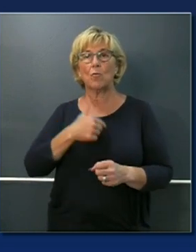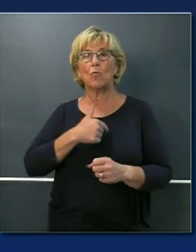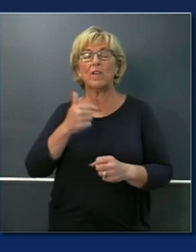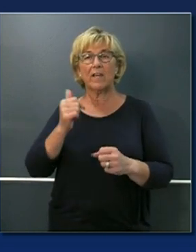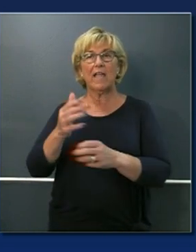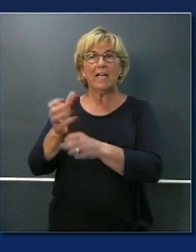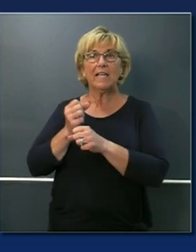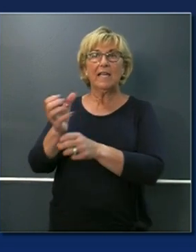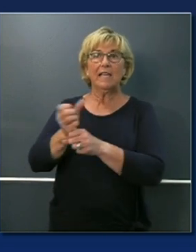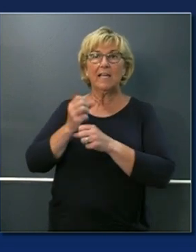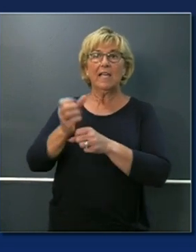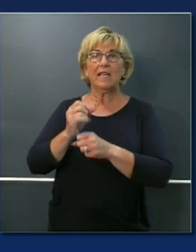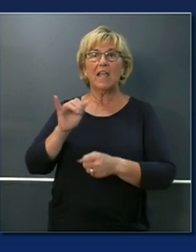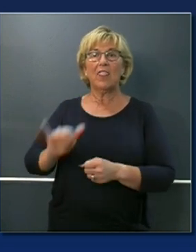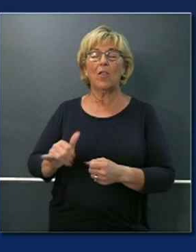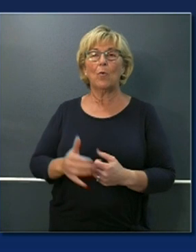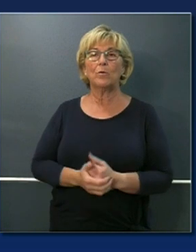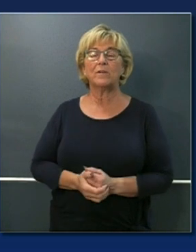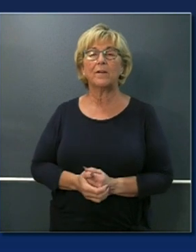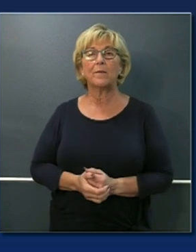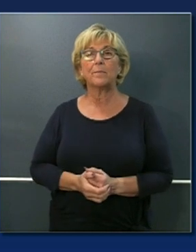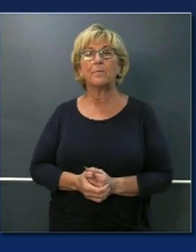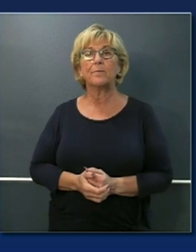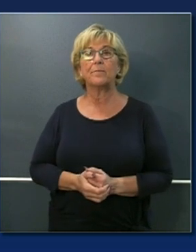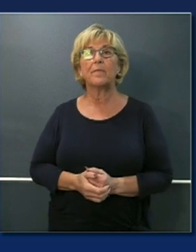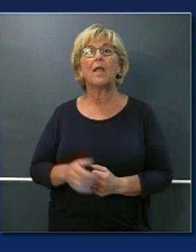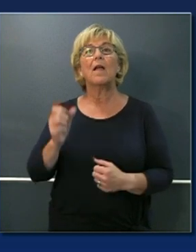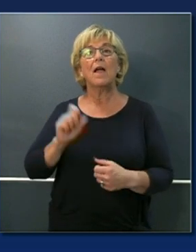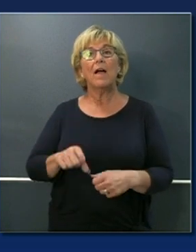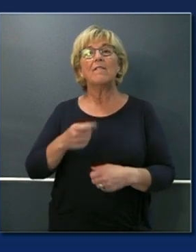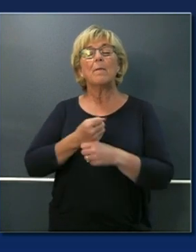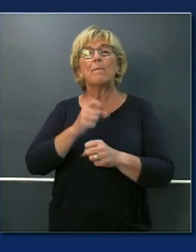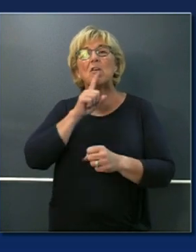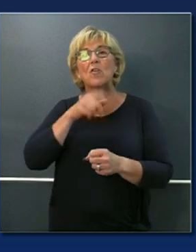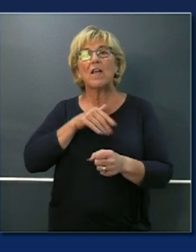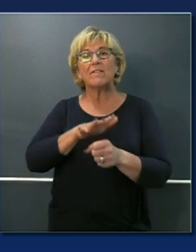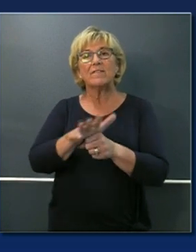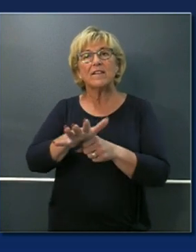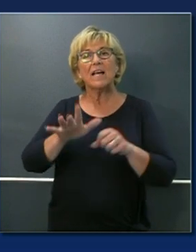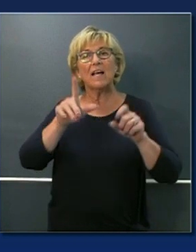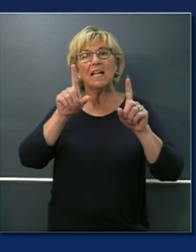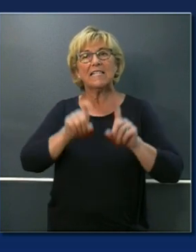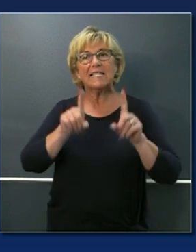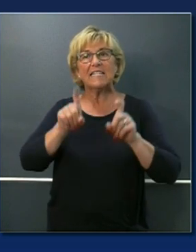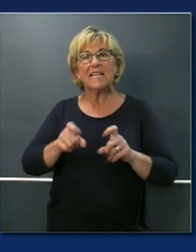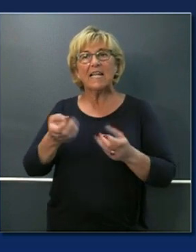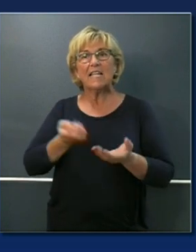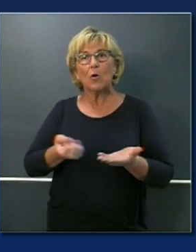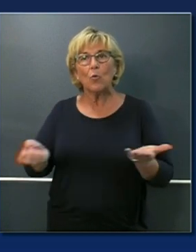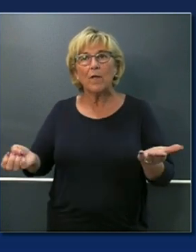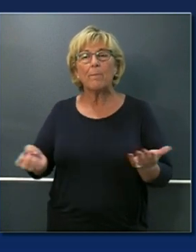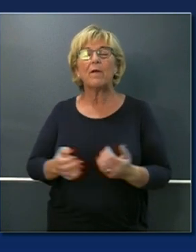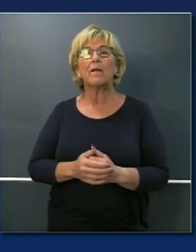THAT WE DO HAVE THE FACILITY TO BE ABLE TO RESPOND AND SUPPORT AND CARE FOR THOSE PATIENTS. WE NEED TO MAKE SURE THAT THERE IS PPE AVAILABLE TO SUPPORT THE DEMANDS THAT WILL COME NOT ONLY